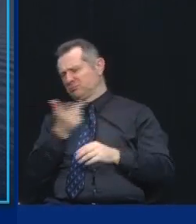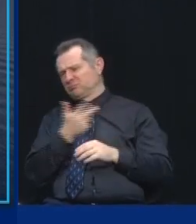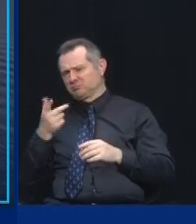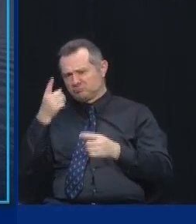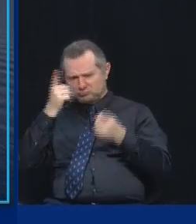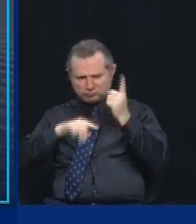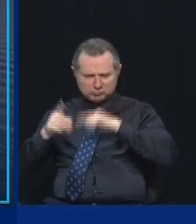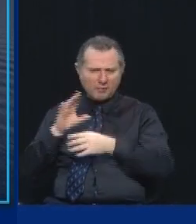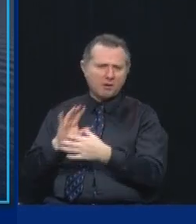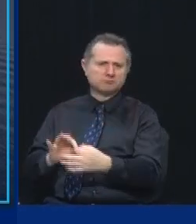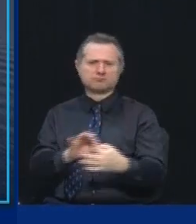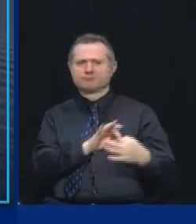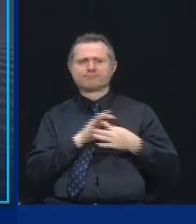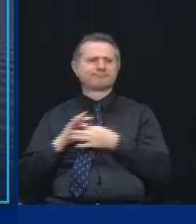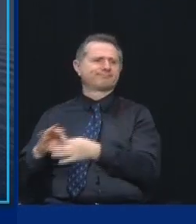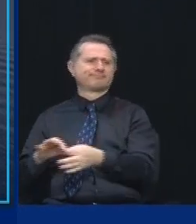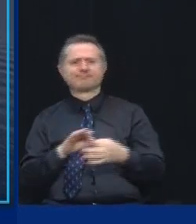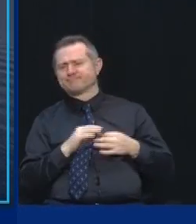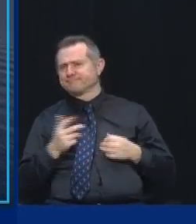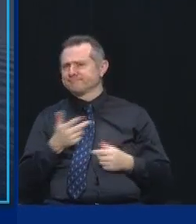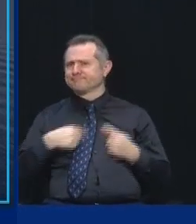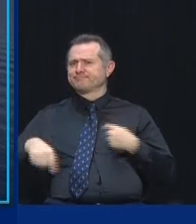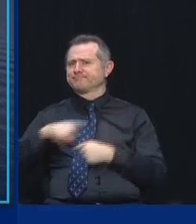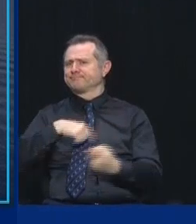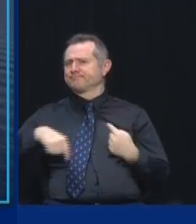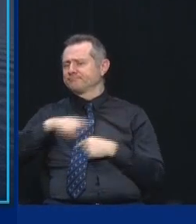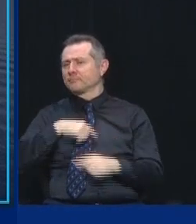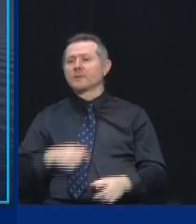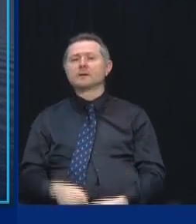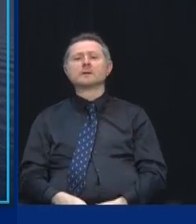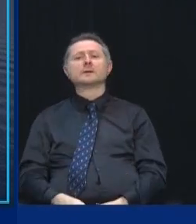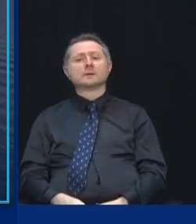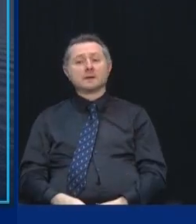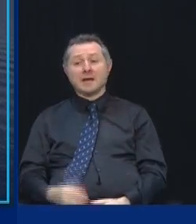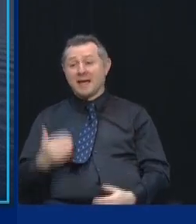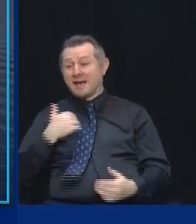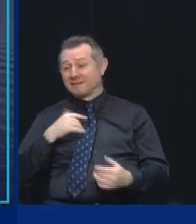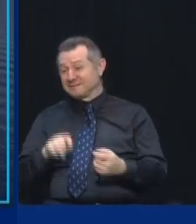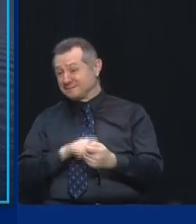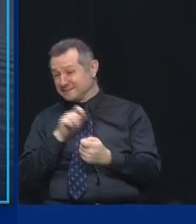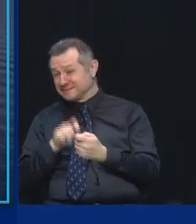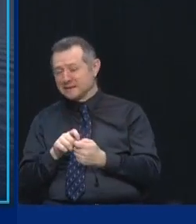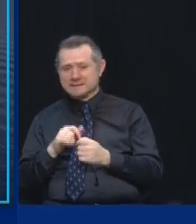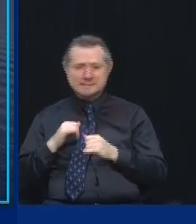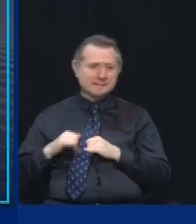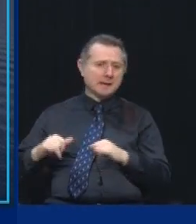BUT HERE, LOCALLY, WE'VE REALLY HAD A SPECIAL WORKING RELATIONSHIP WITH GOVERNOR